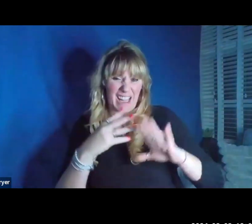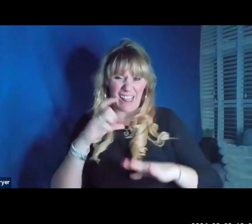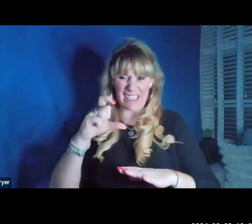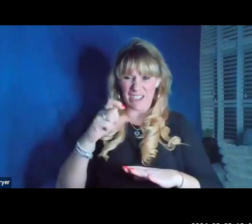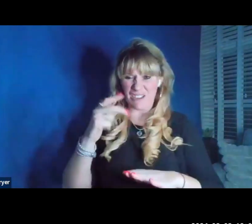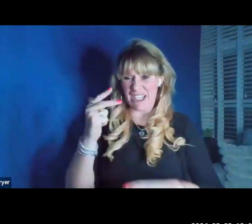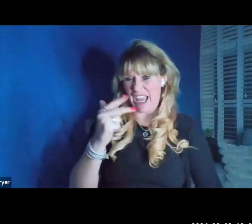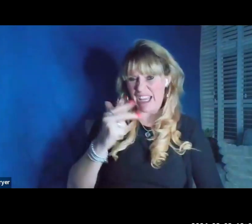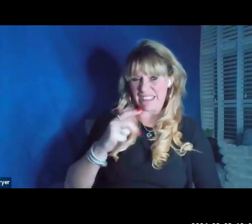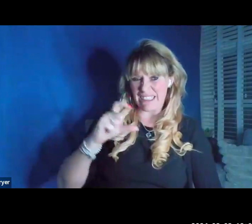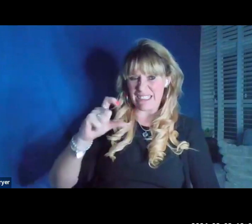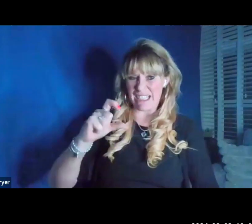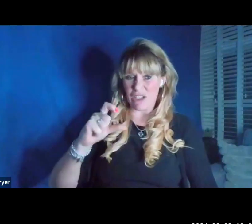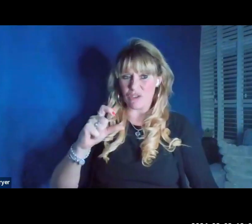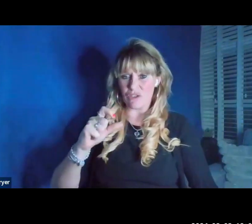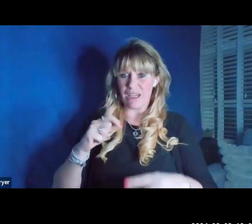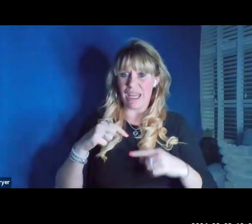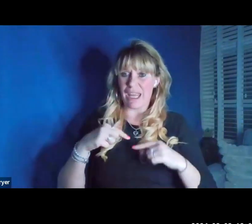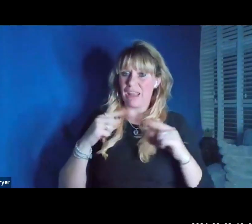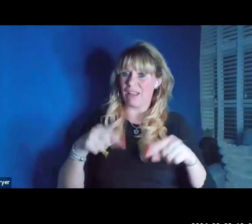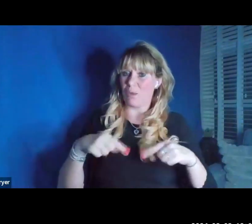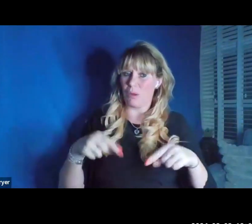wheel backed chair, that I have painted silver